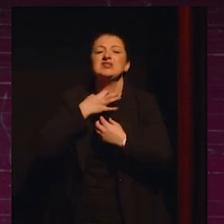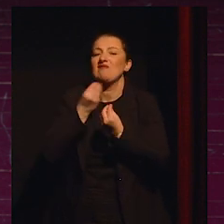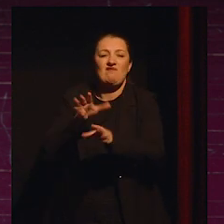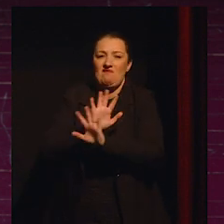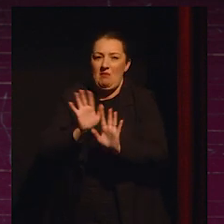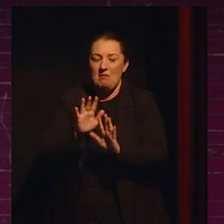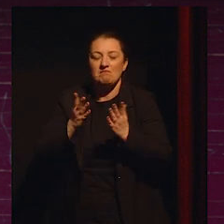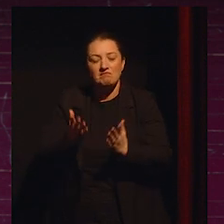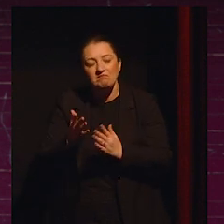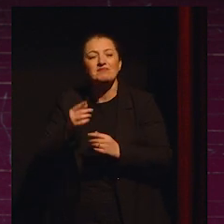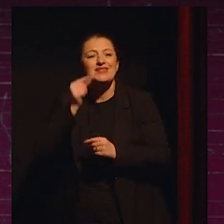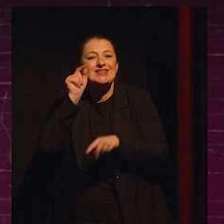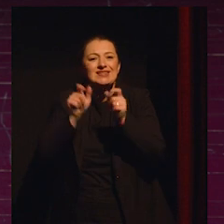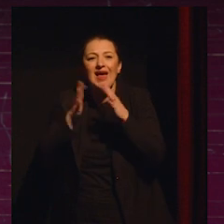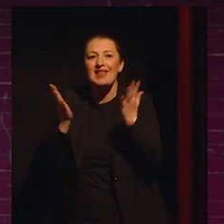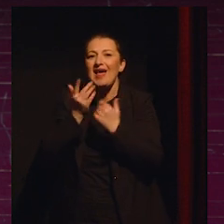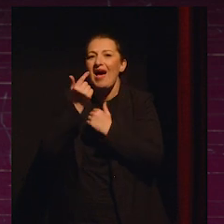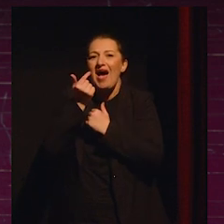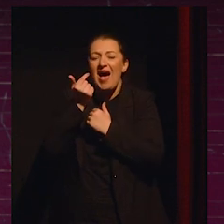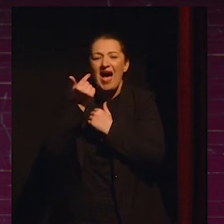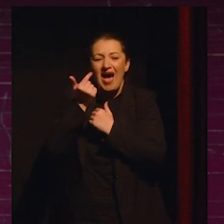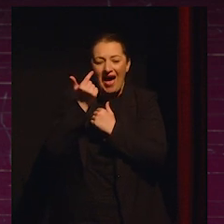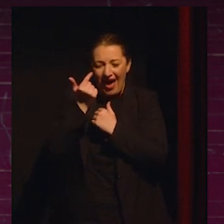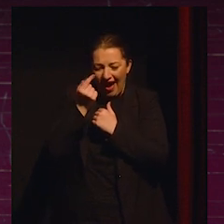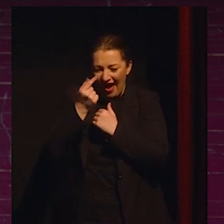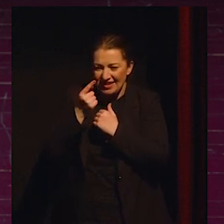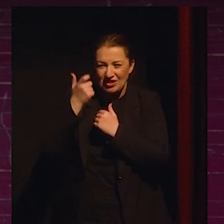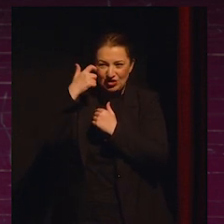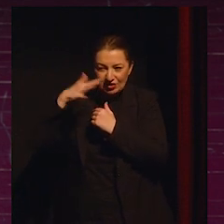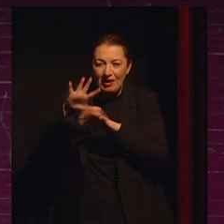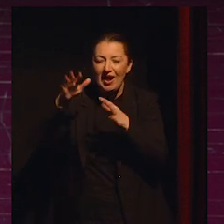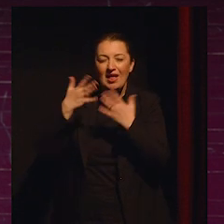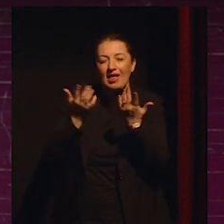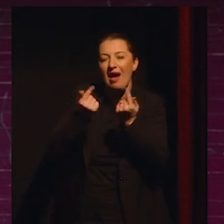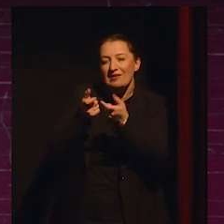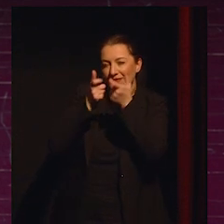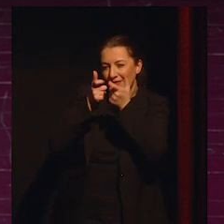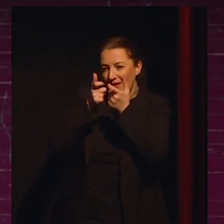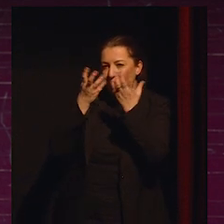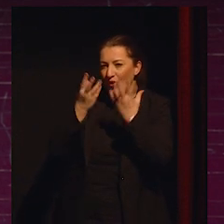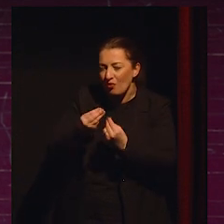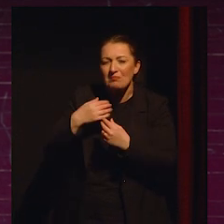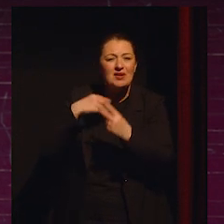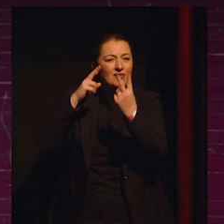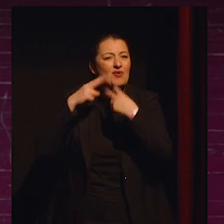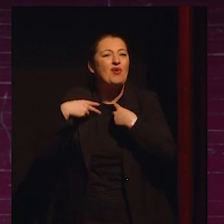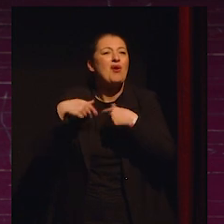The less I surprised people, the less I’d draw attention. And the less I drew attention, the more I’d be invisible, hence free.